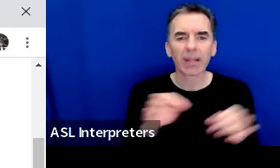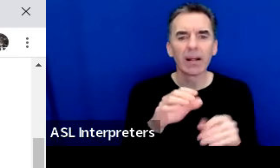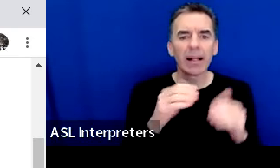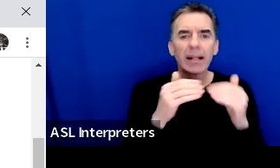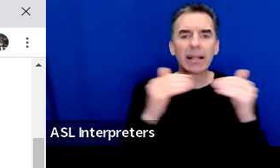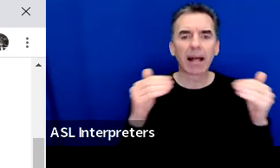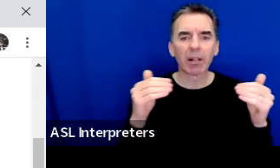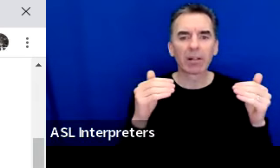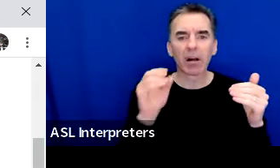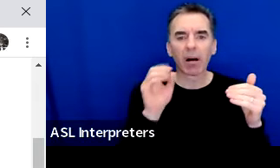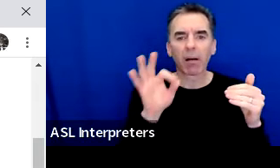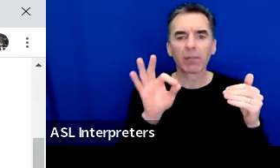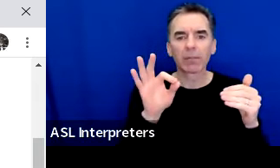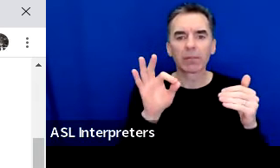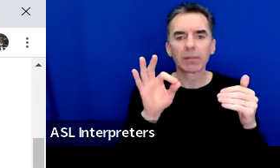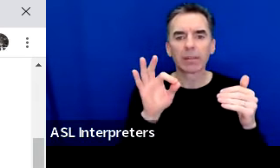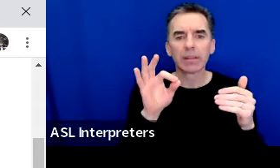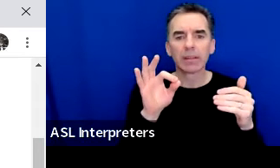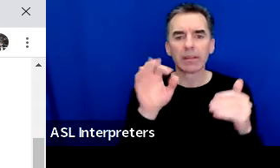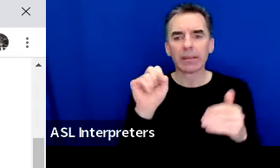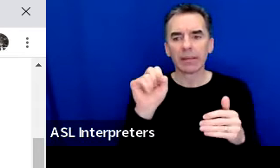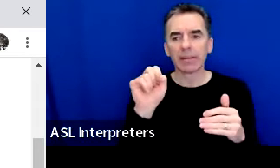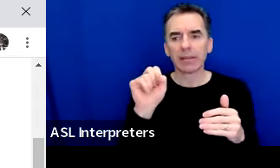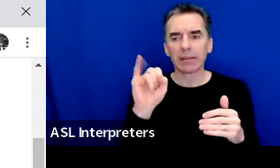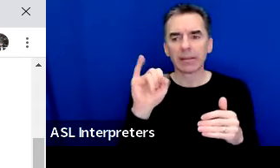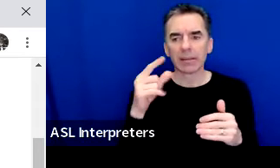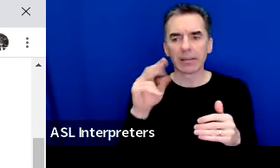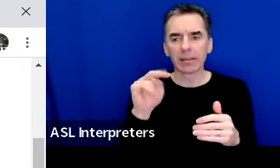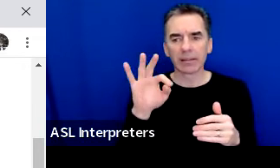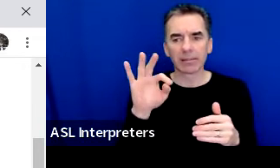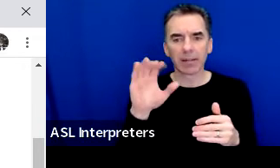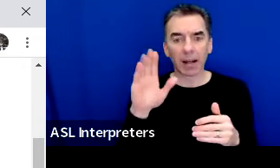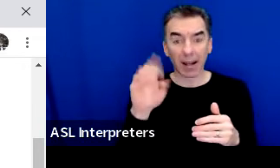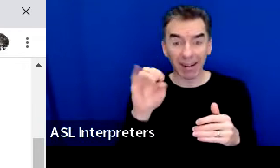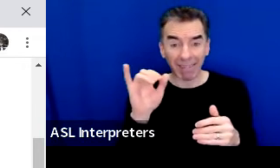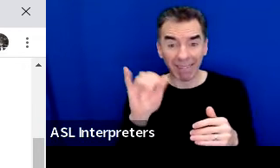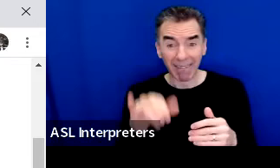And I think I remember we used point 1.05 and point 01 because of the standard